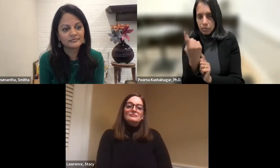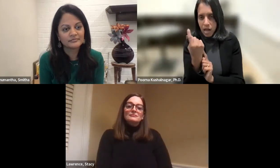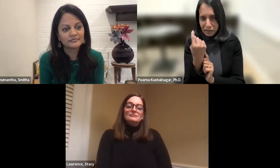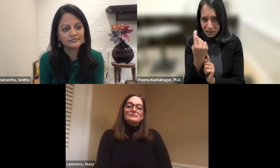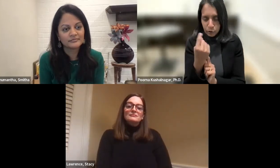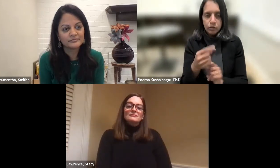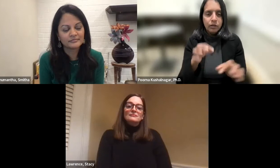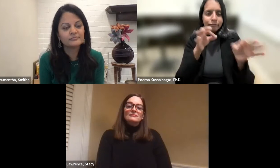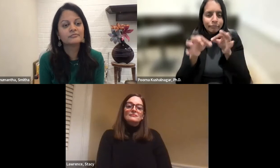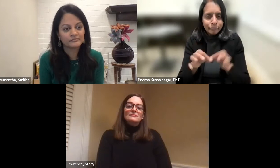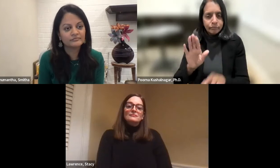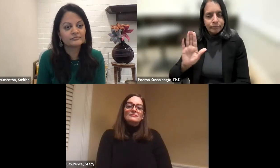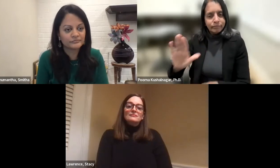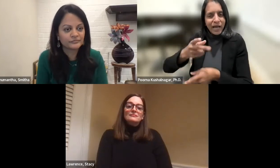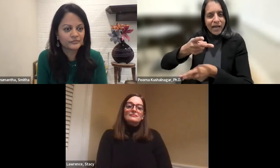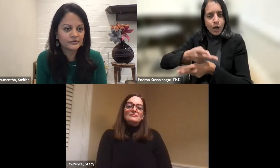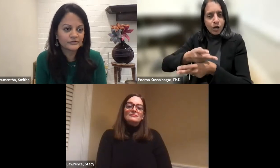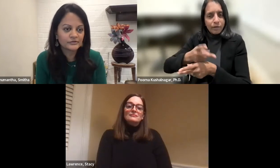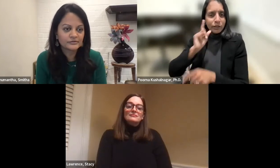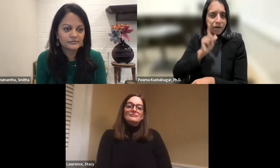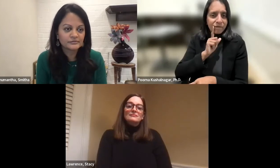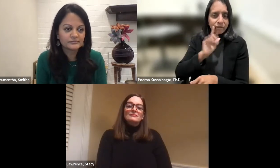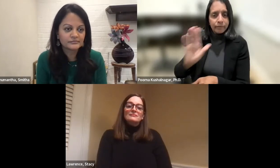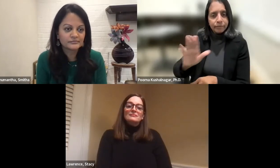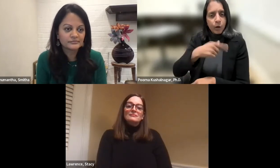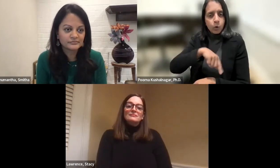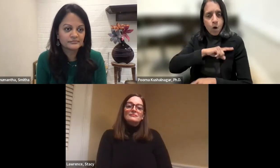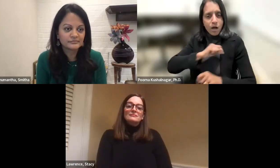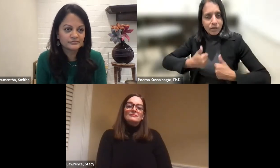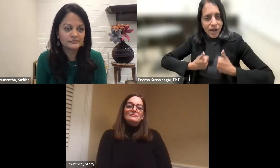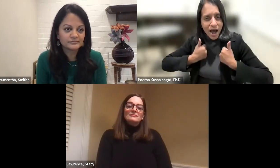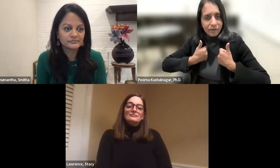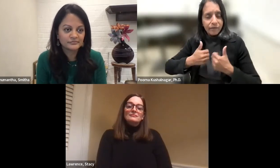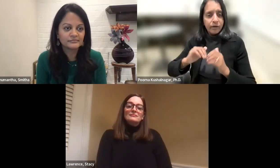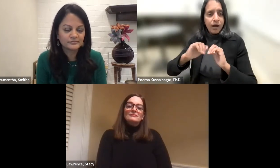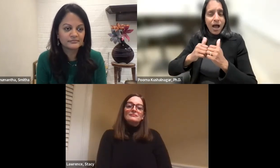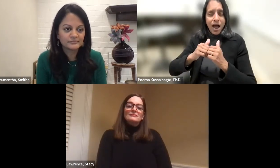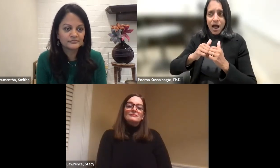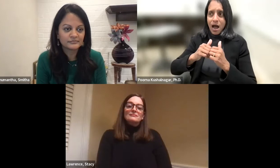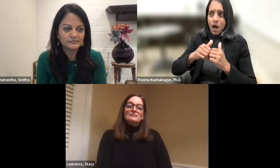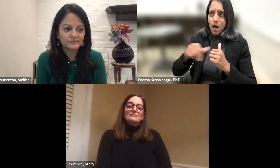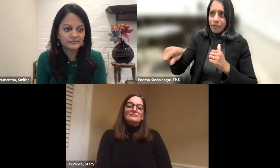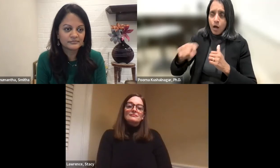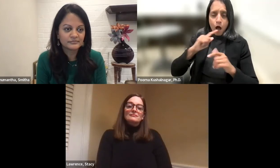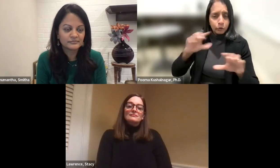was able to use all of that information. We wrote a paper last year about caregivers for Deaf people,